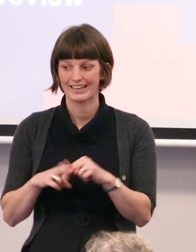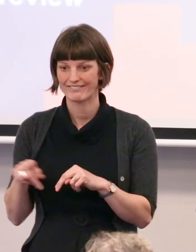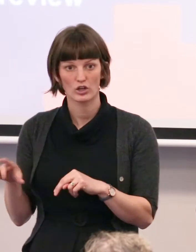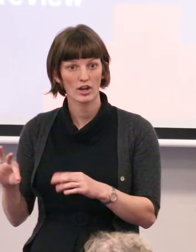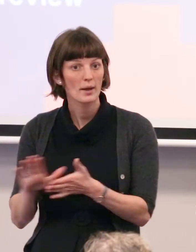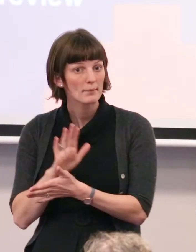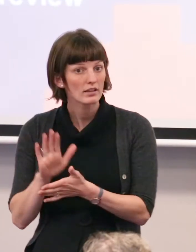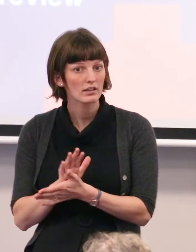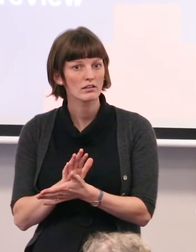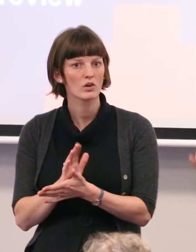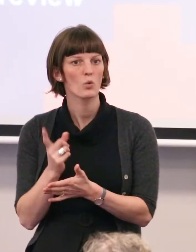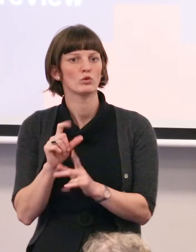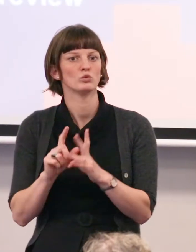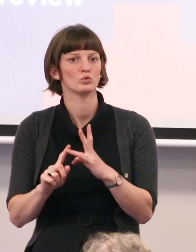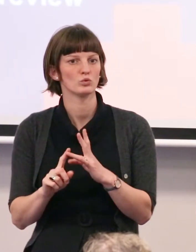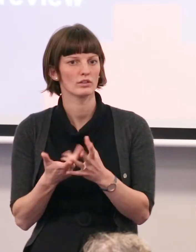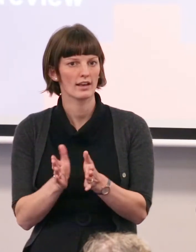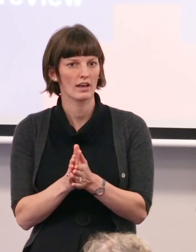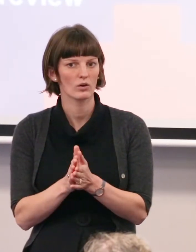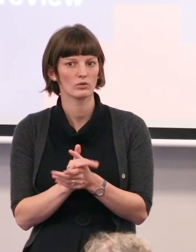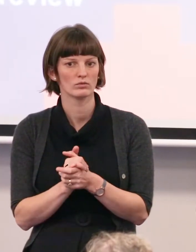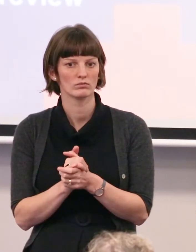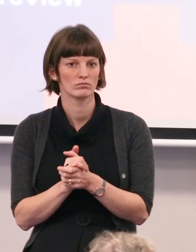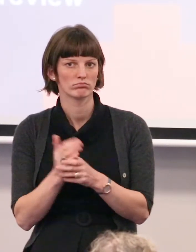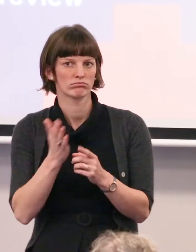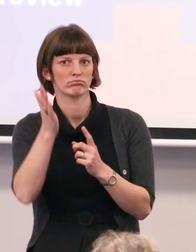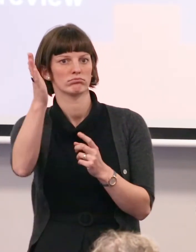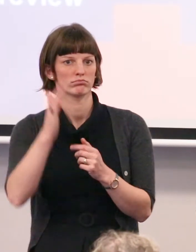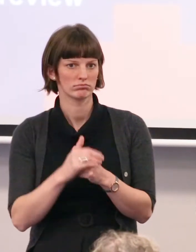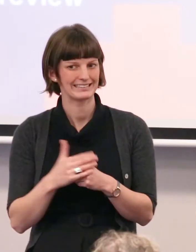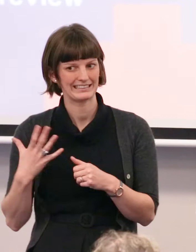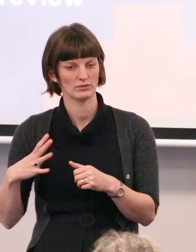are going, then they need to understand those processes. One of the